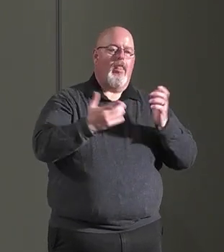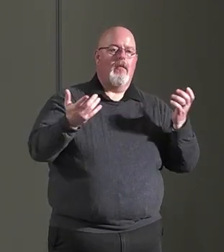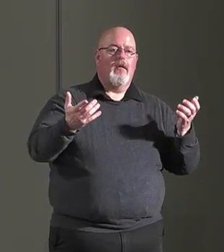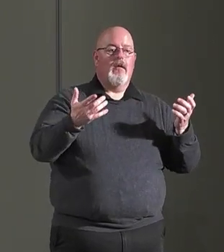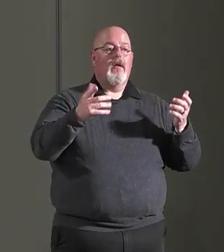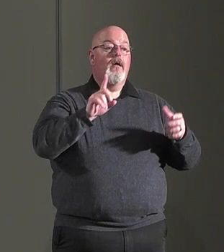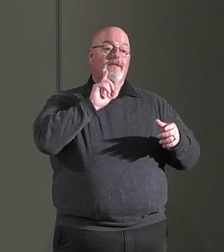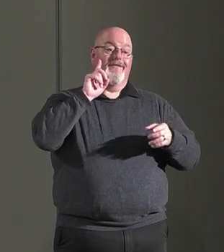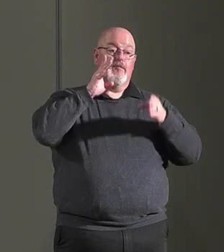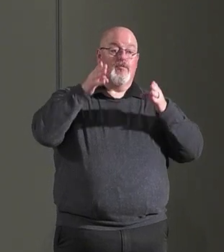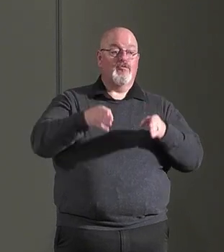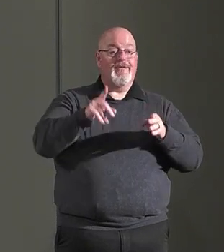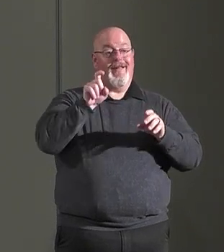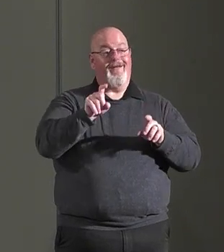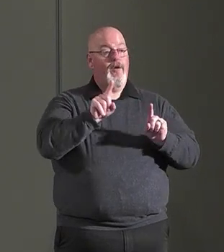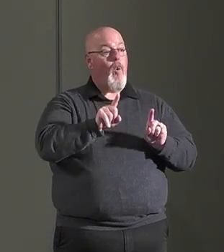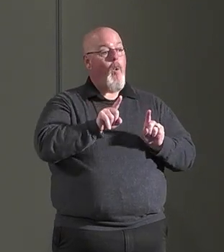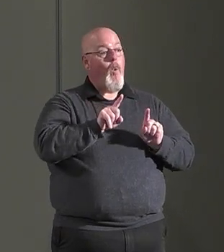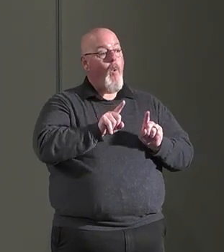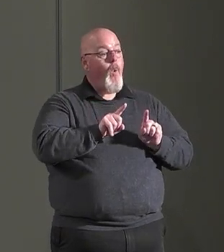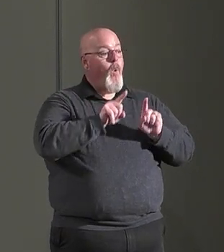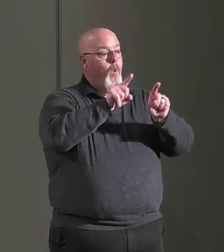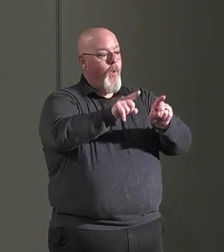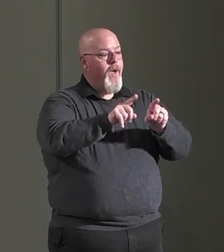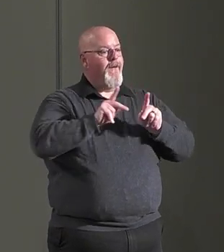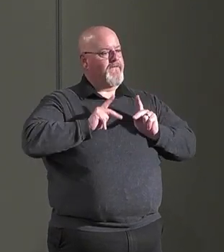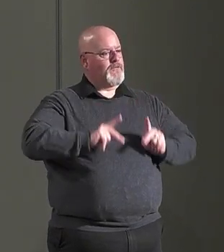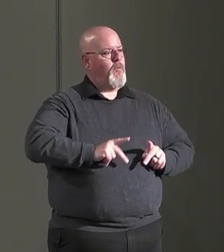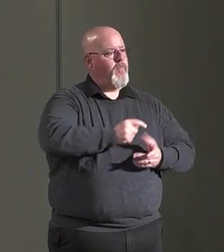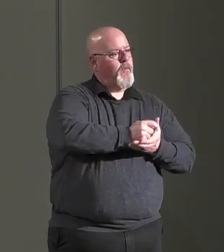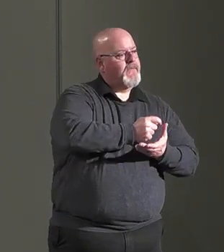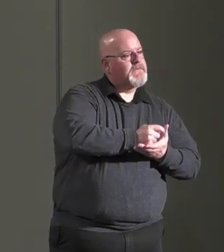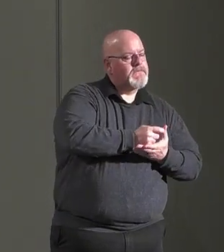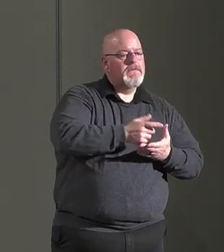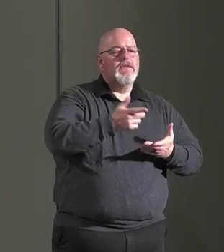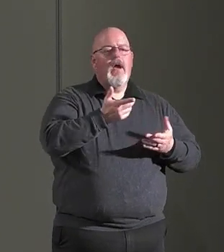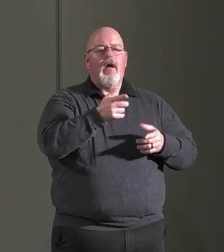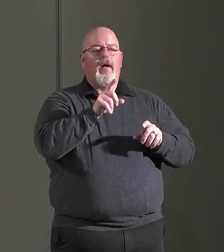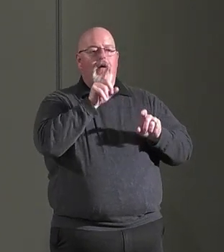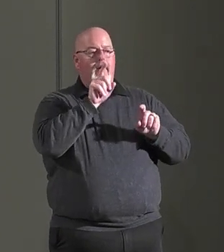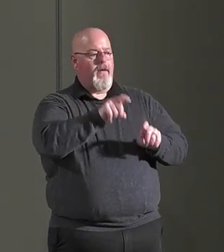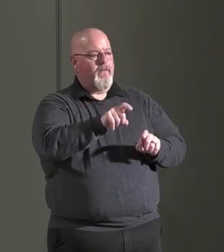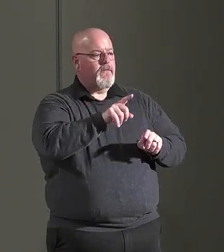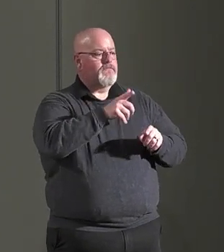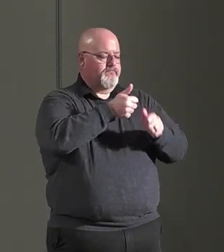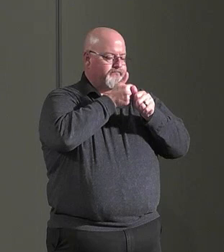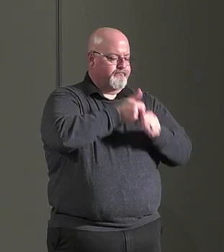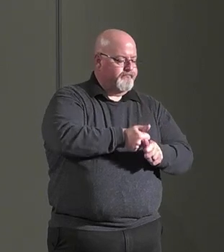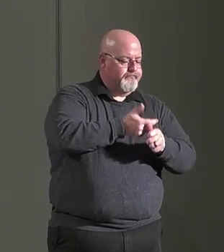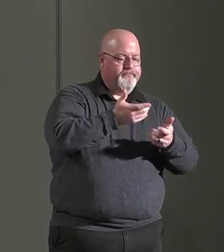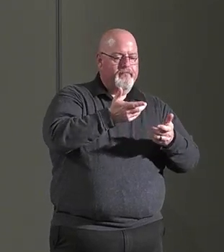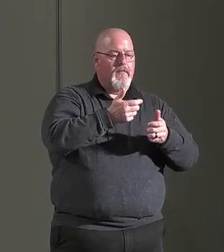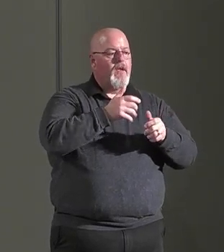example, a deaf person needs to go to physiotherapist where they need to follow along doing a certain